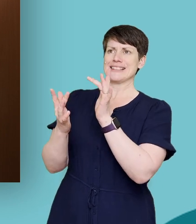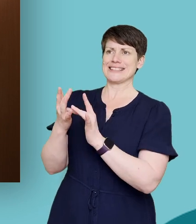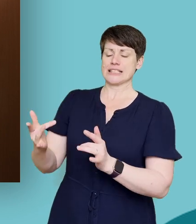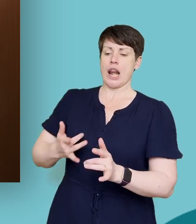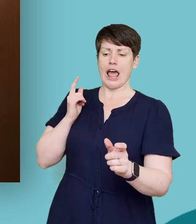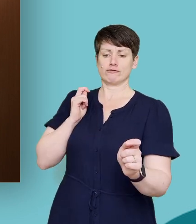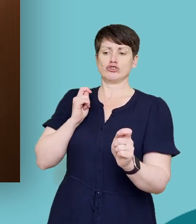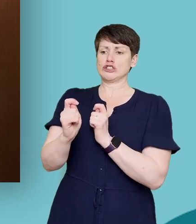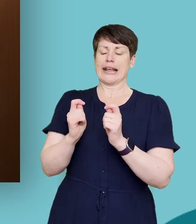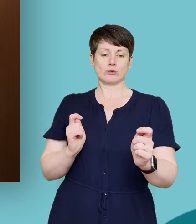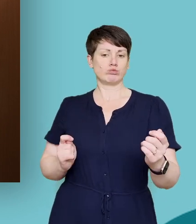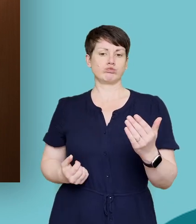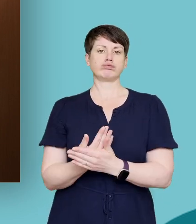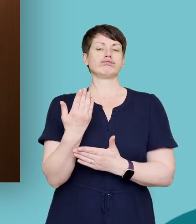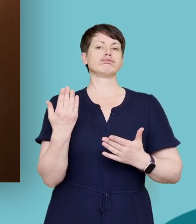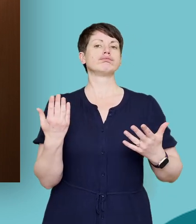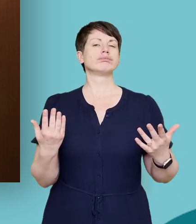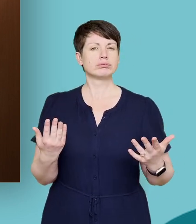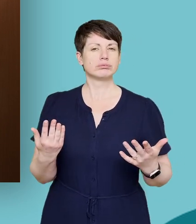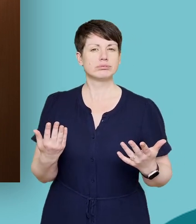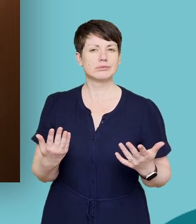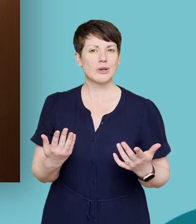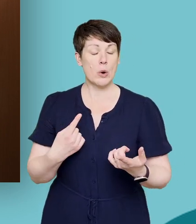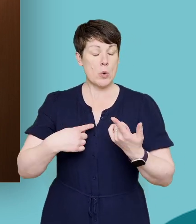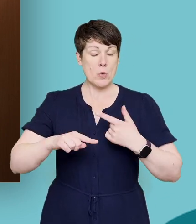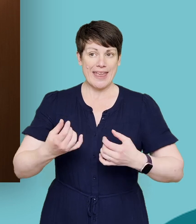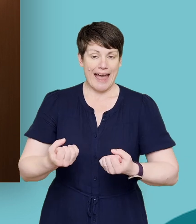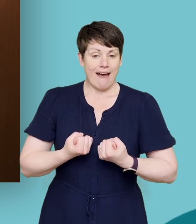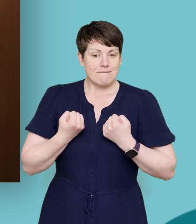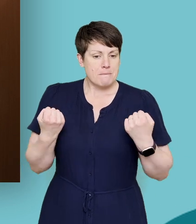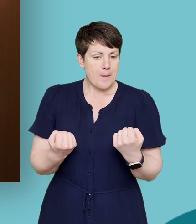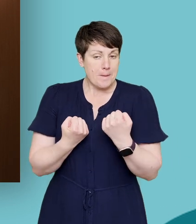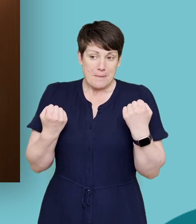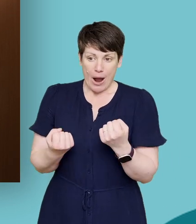Jesus's good news, that we then have the power and the opportunity to share that,